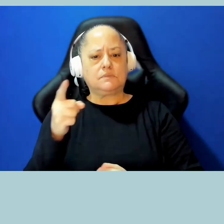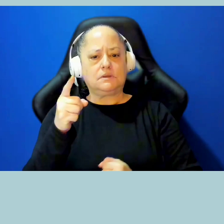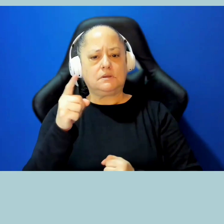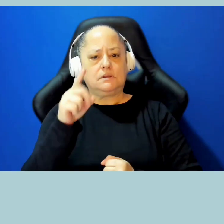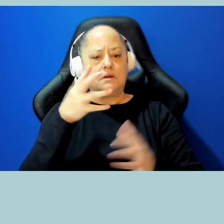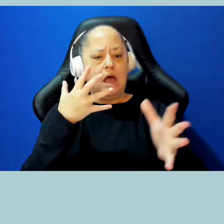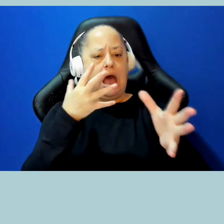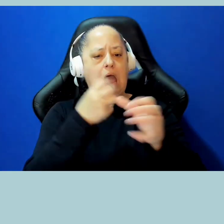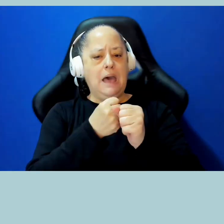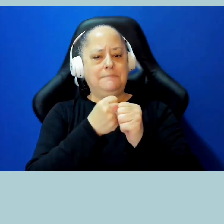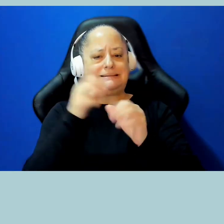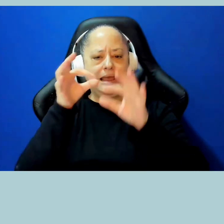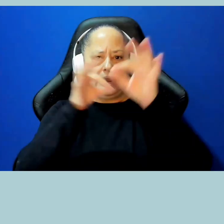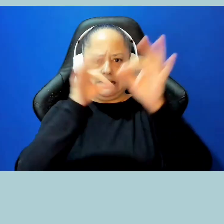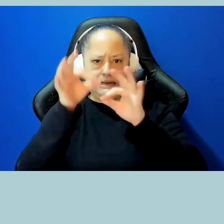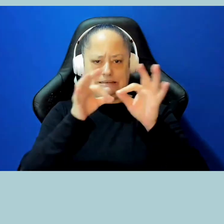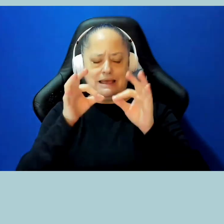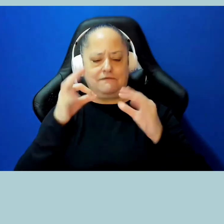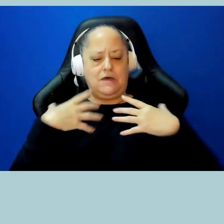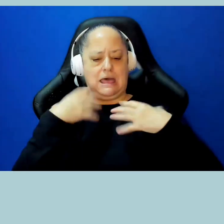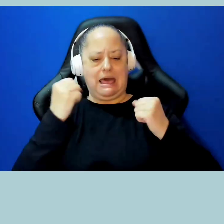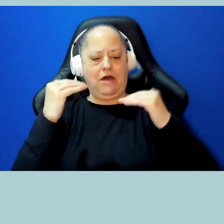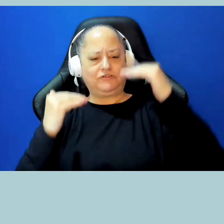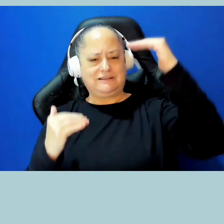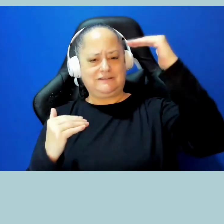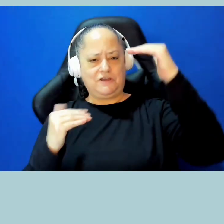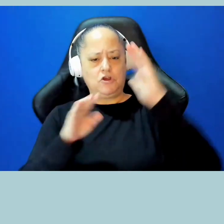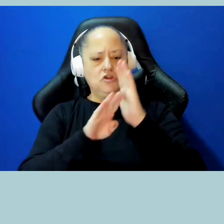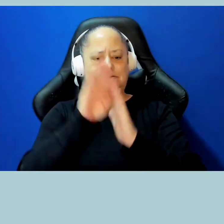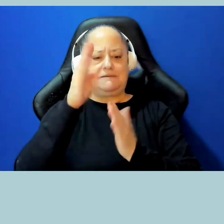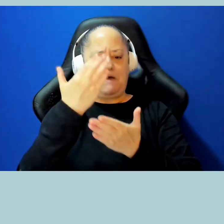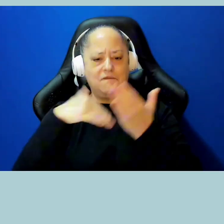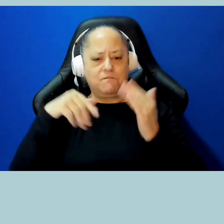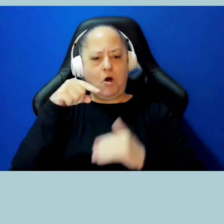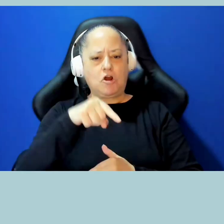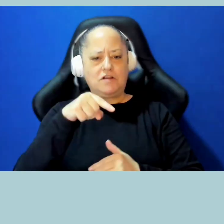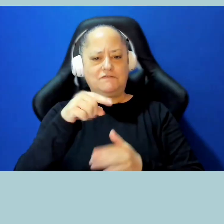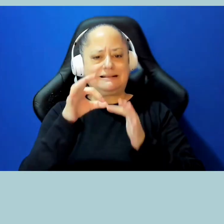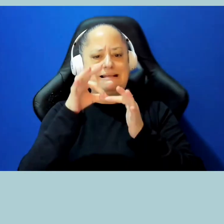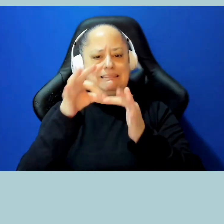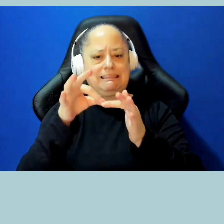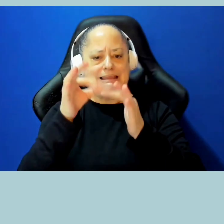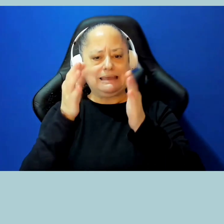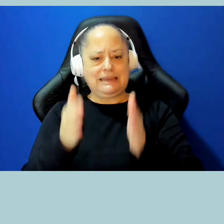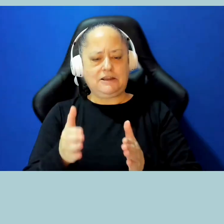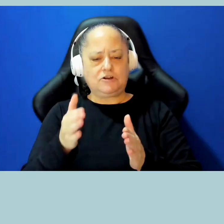updated definition of health disparities that was developed as part of this. So, you know, the leaders in this area are NMHD and they have